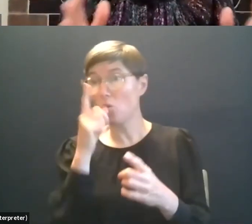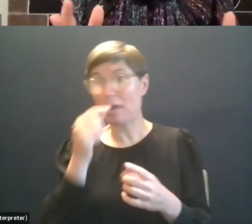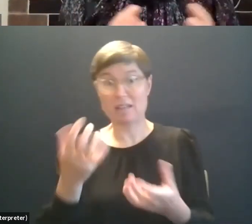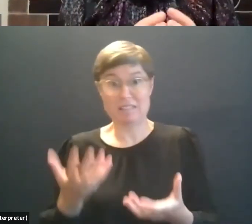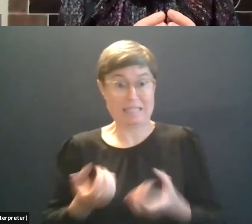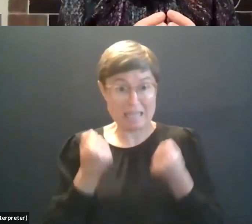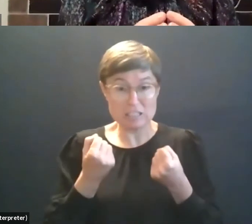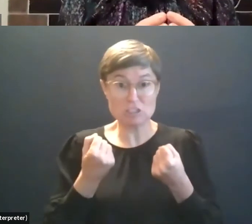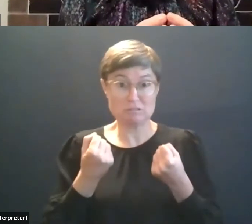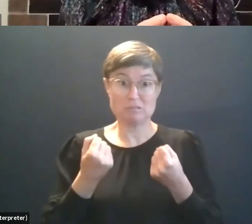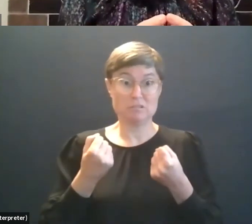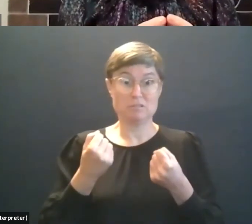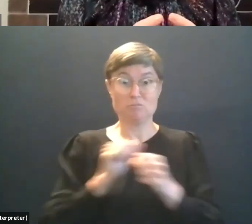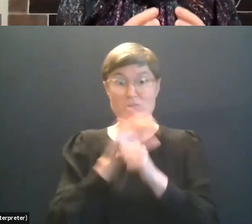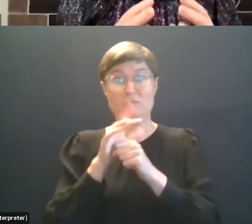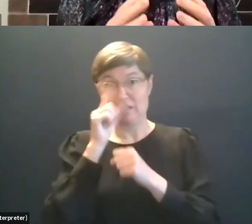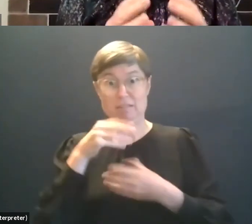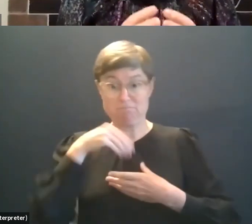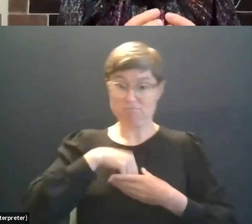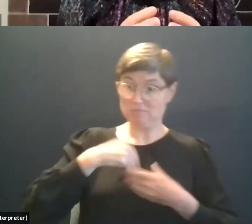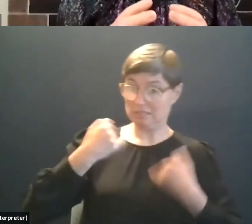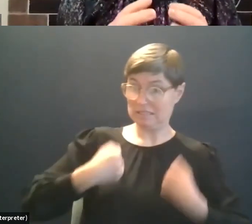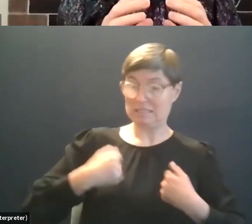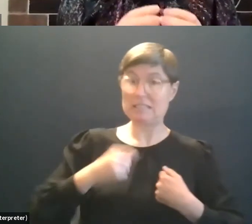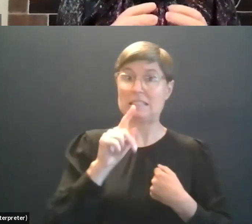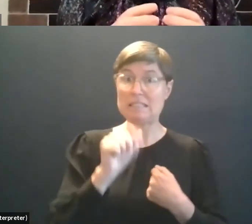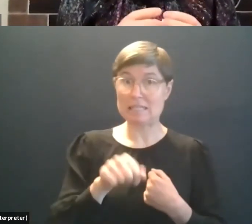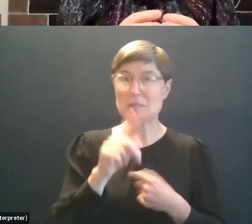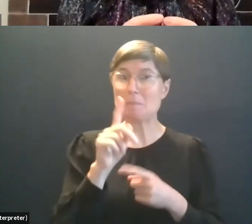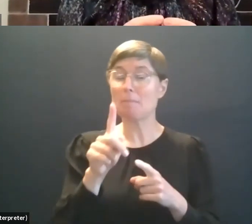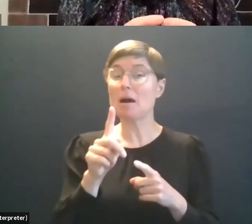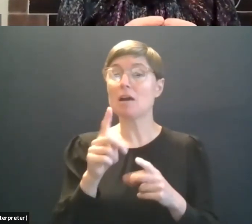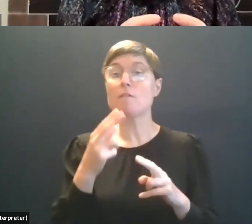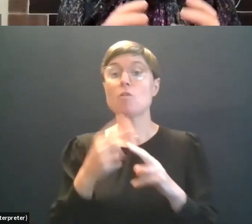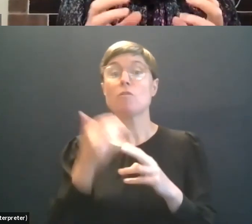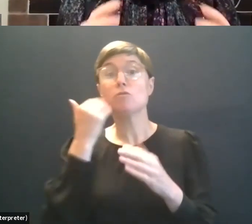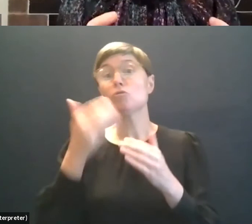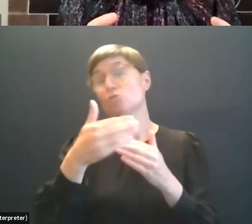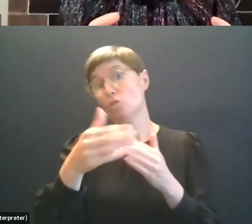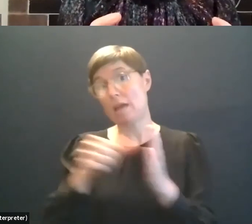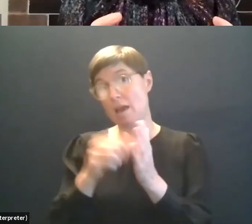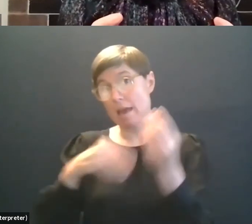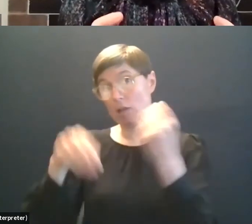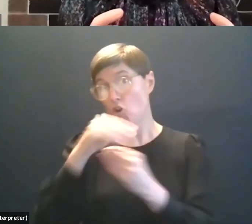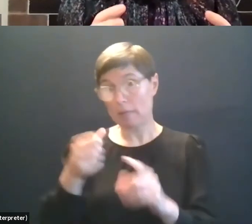anybody can become unwell with it, but in terms of the economic impact, they are highly